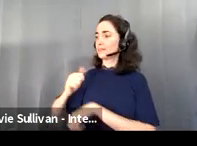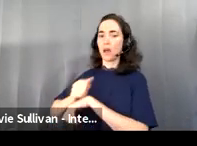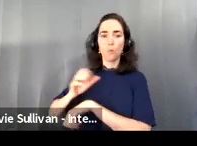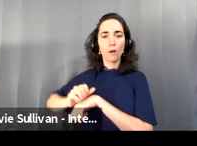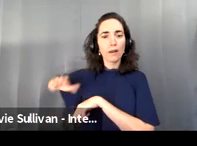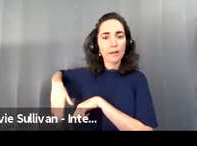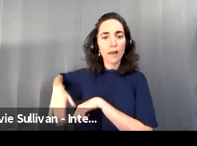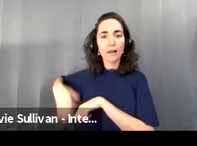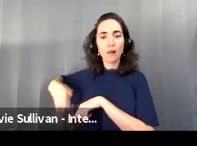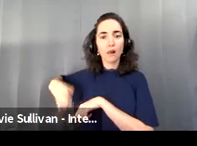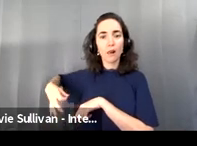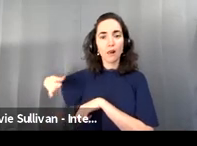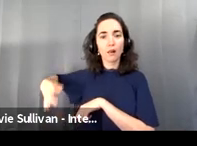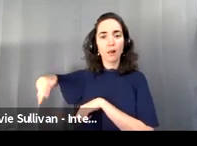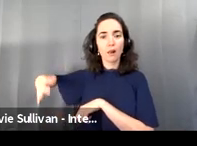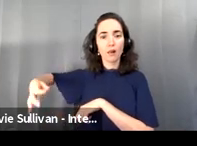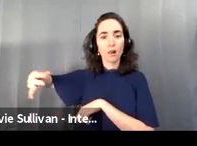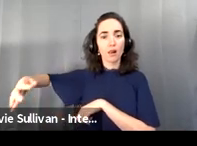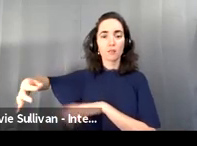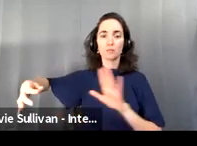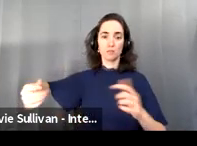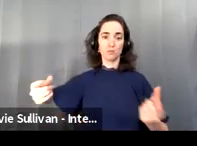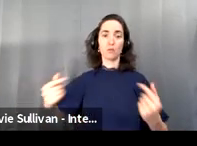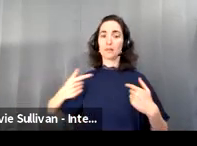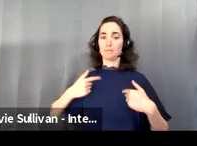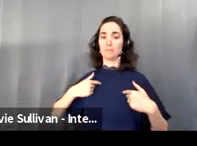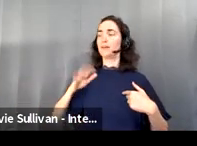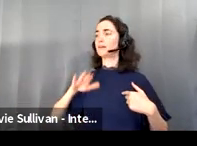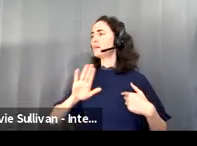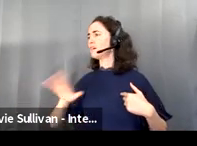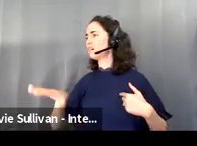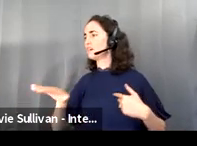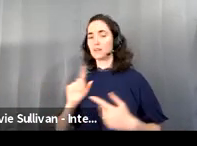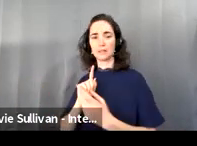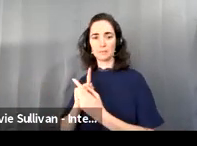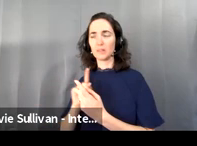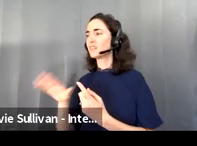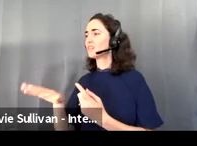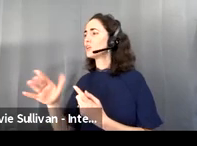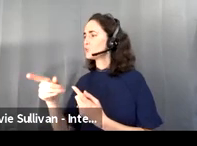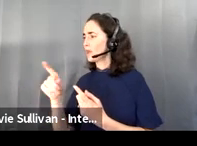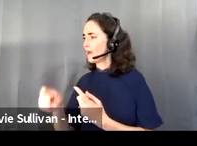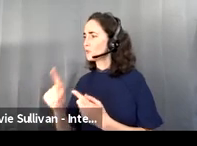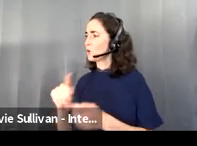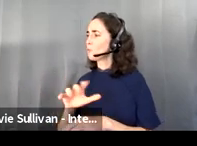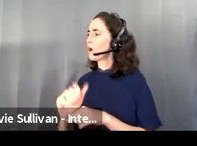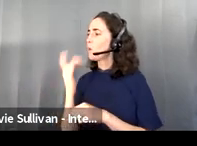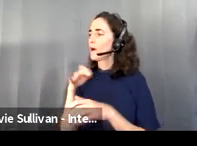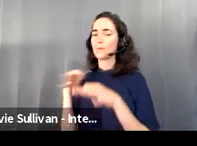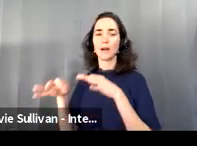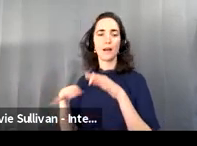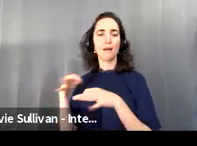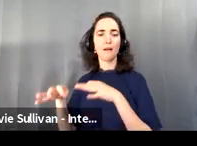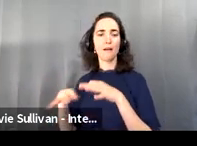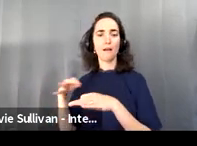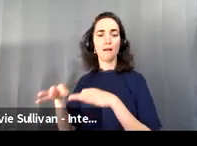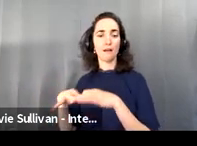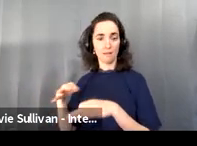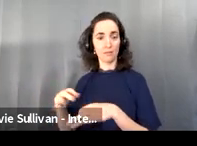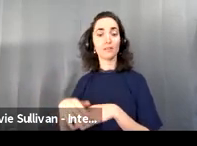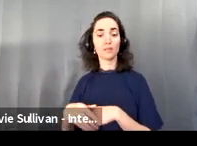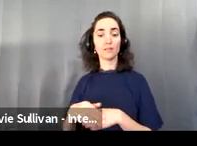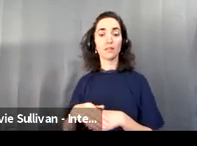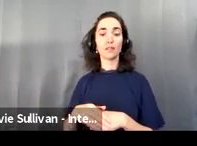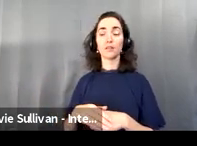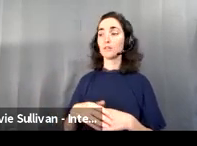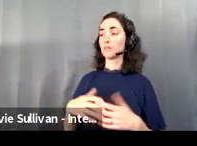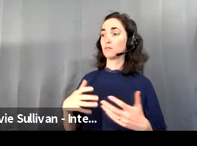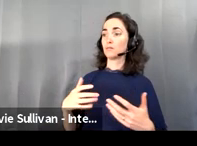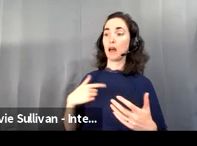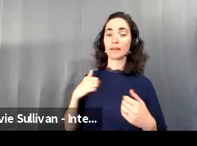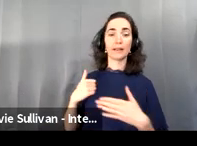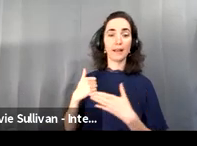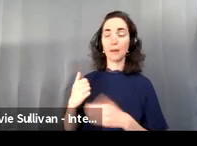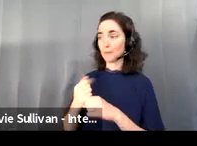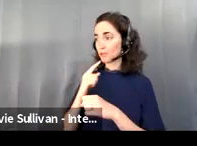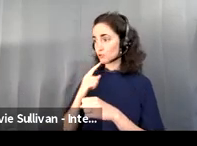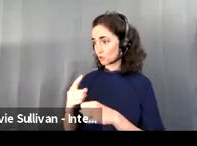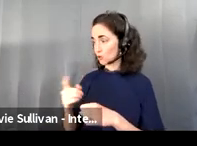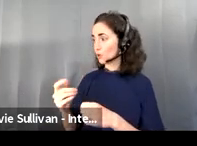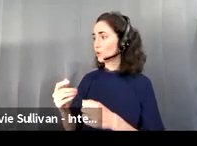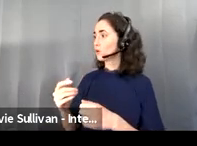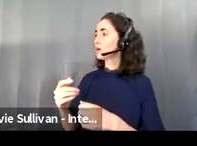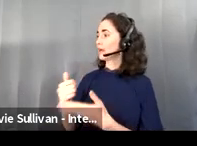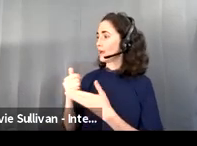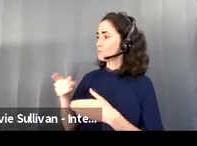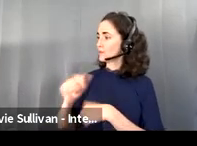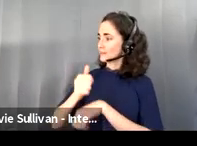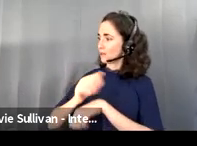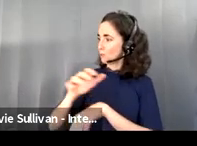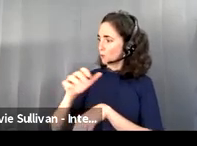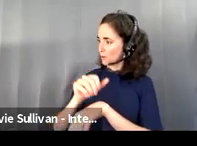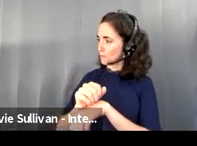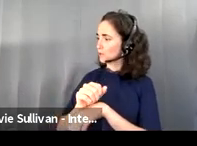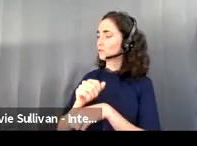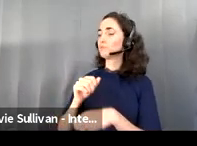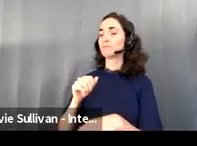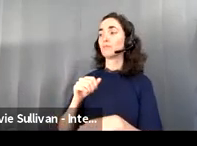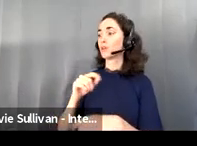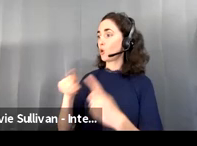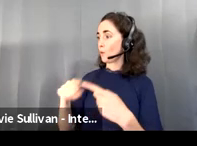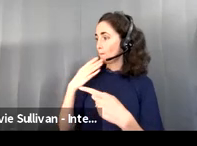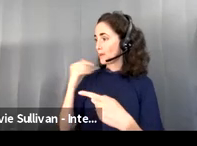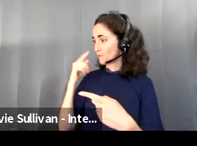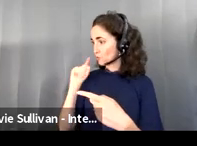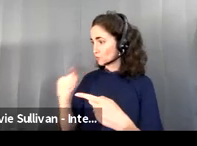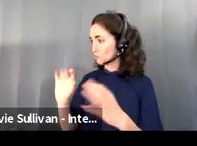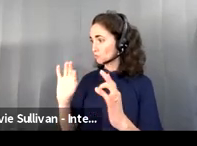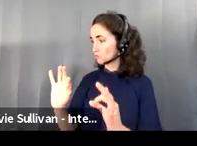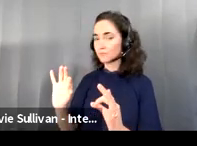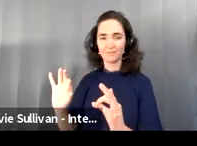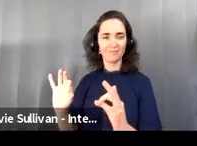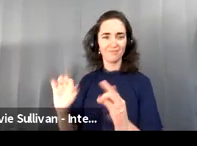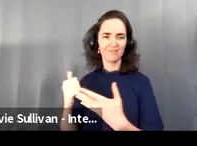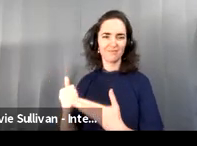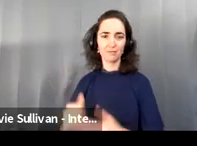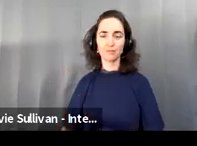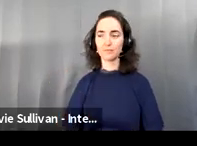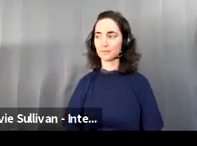that appointment, it's just a matter of me coming in and just explaining why they have to attend that appointment, and even providing assistance and making sure that they're scheduling the appointment on a date and time that works for for them.